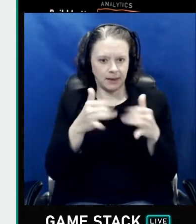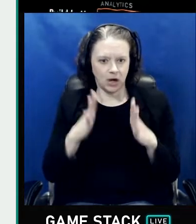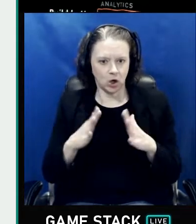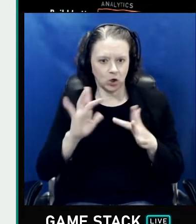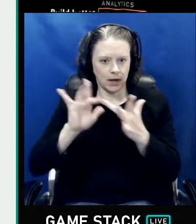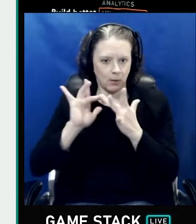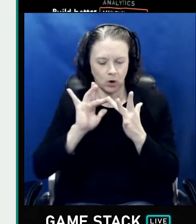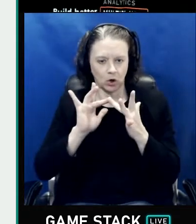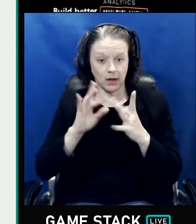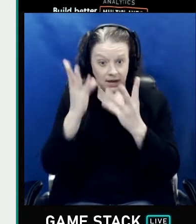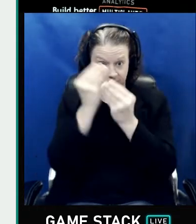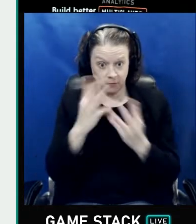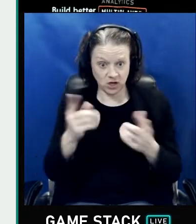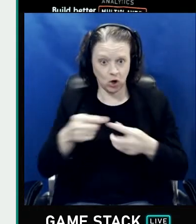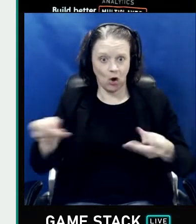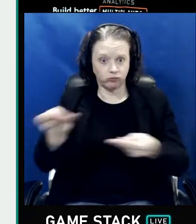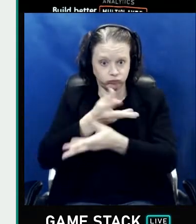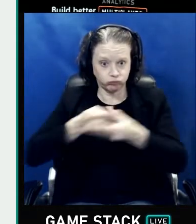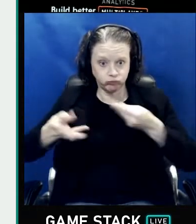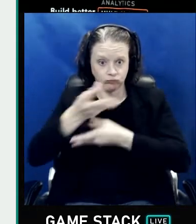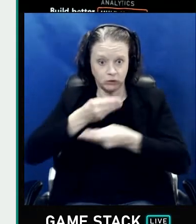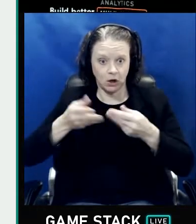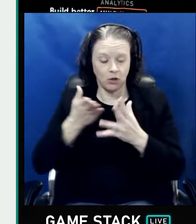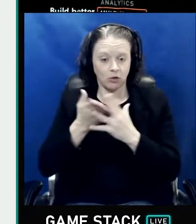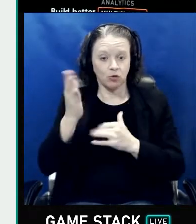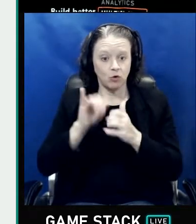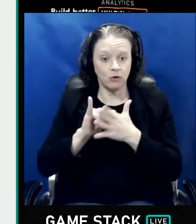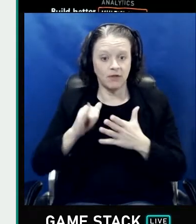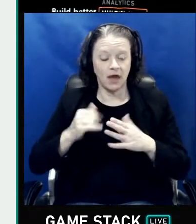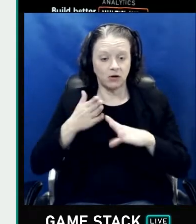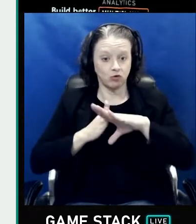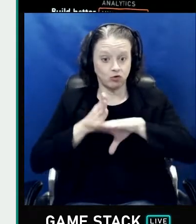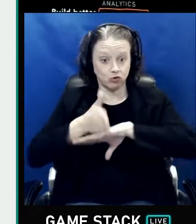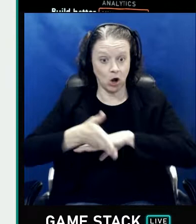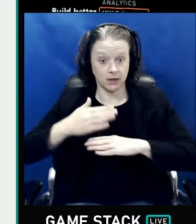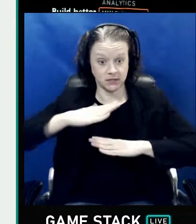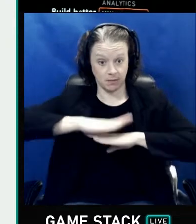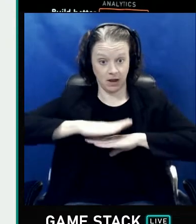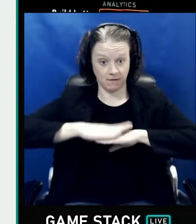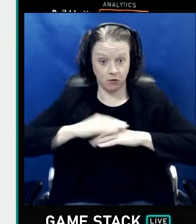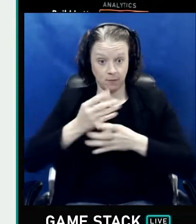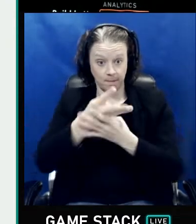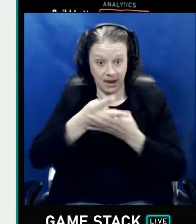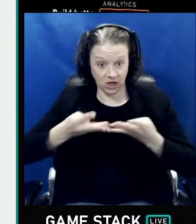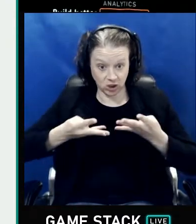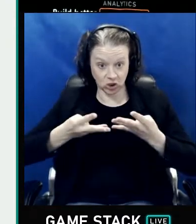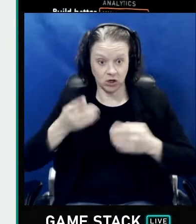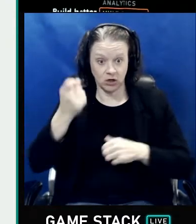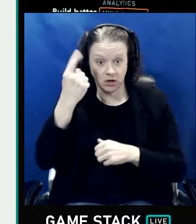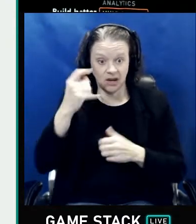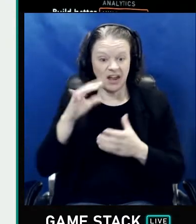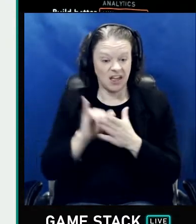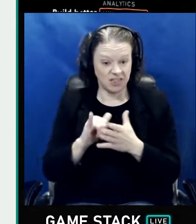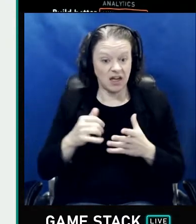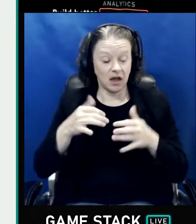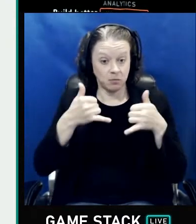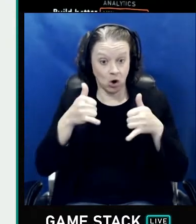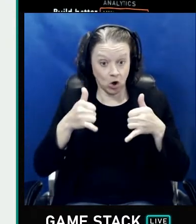devices over Party's cross-platform mesh. From the diagram you can see that this particular party is actually connecting multiple devices, and they